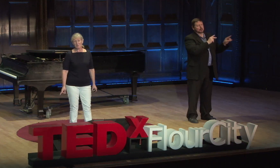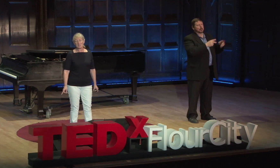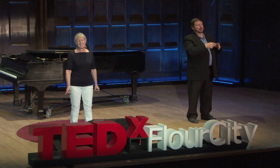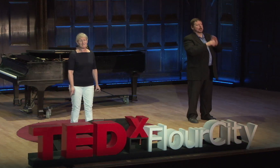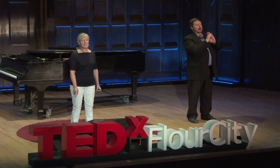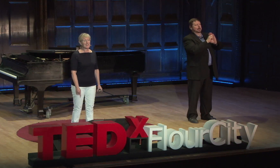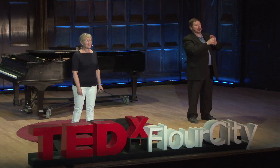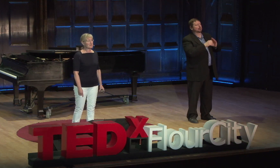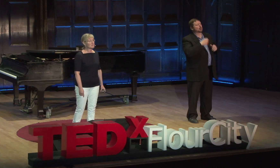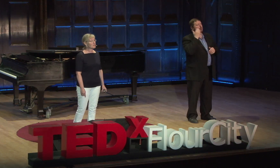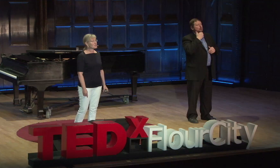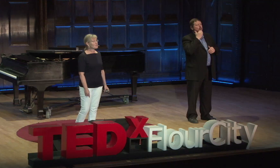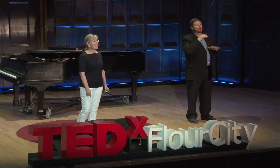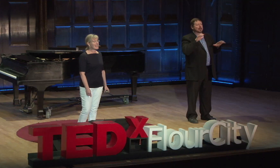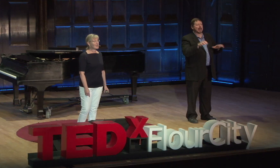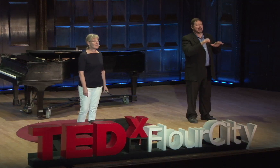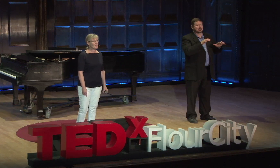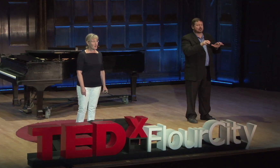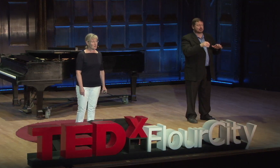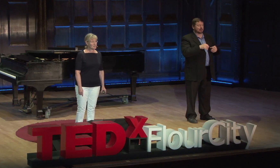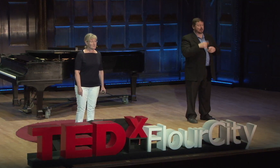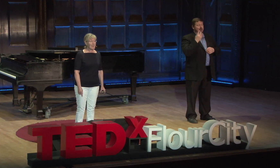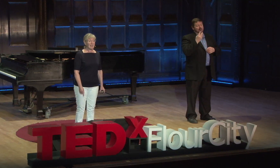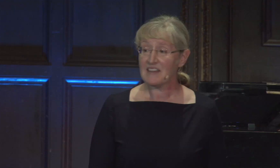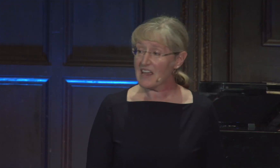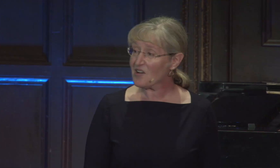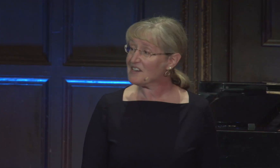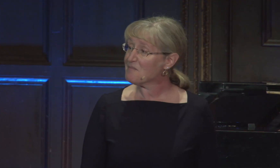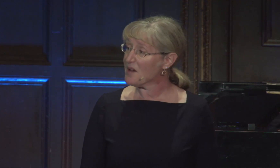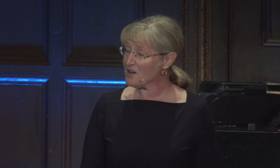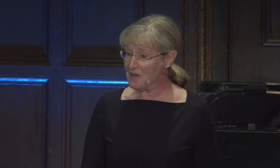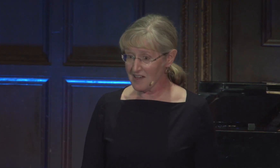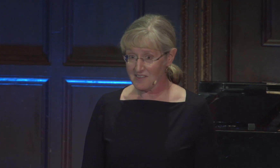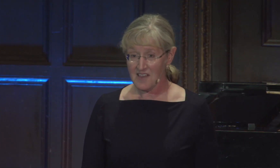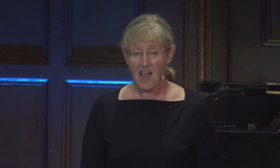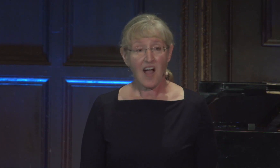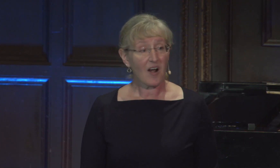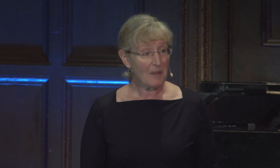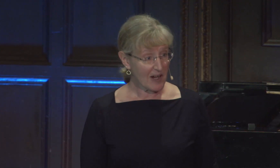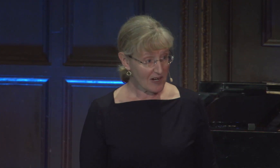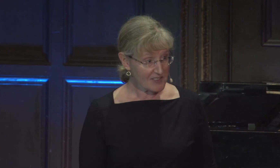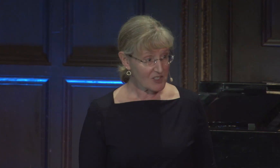We'll see a video that was produced by Aaron Rose. And Aaron and Mary-Beth are parents